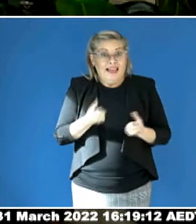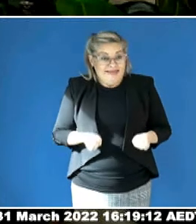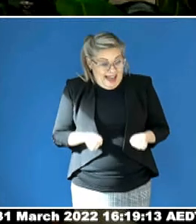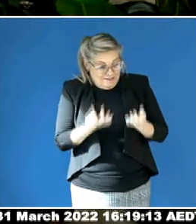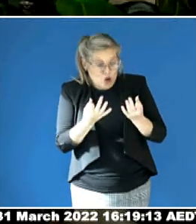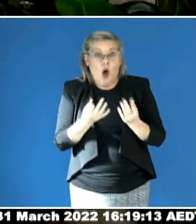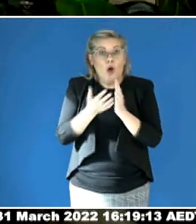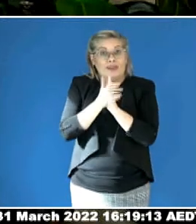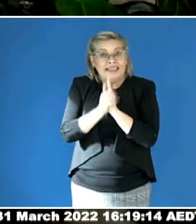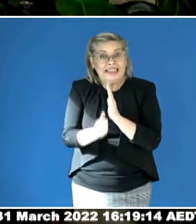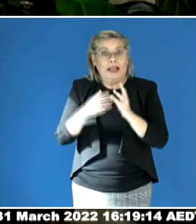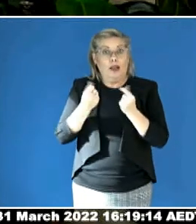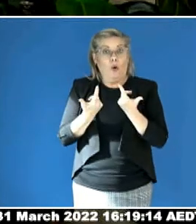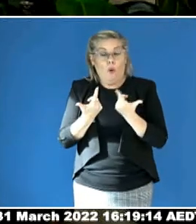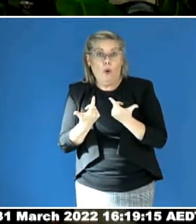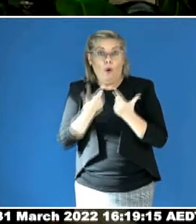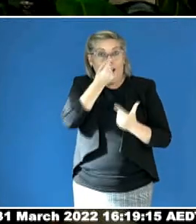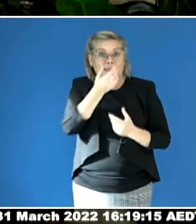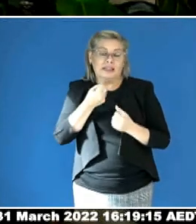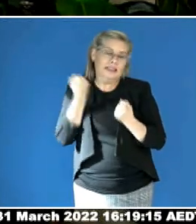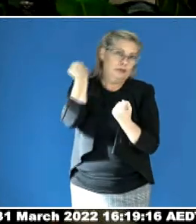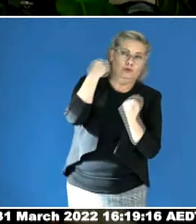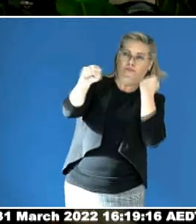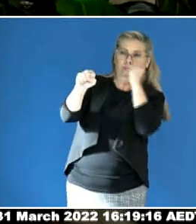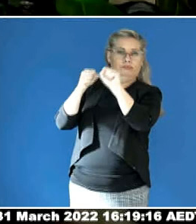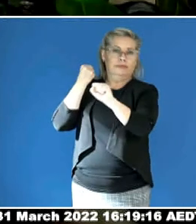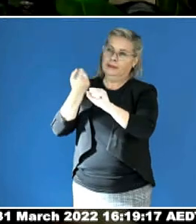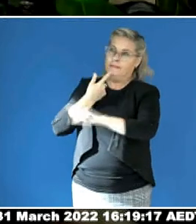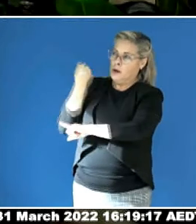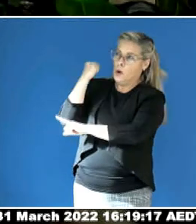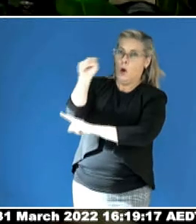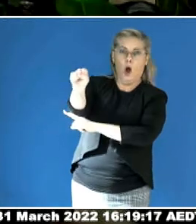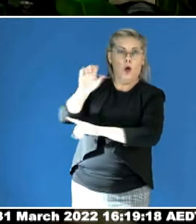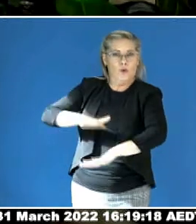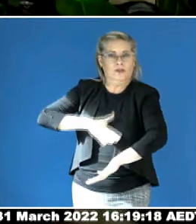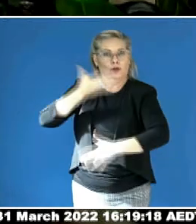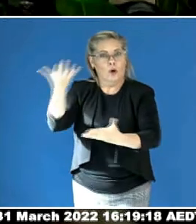We are so caught up in extinguishing behaviours in our offspring that we erase their ability to say no or defend themselves.